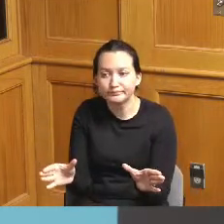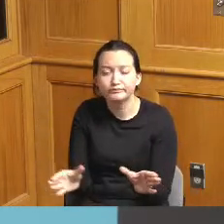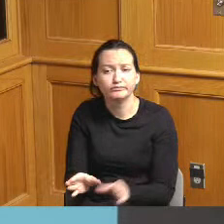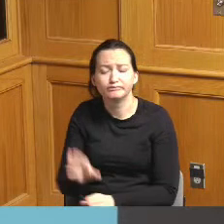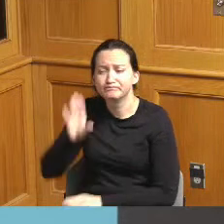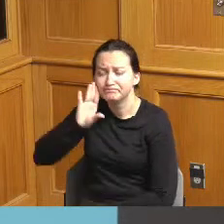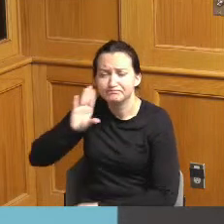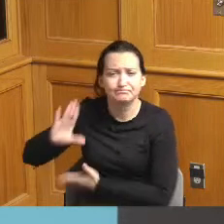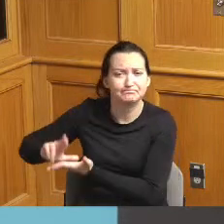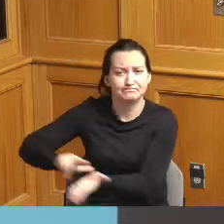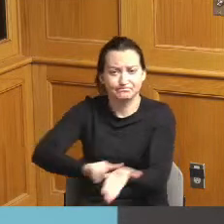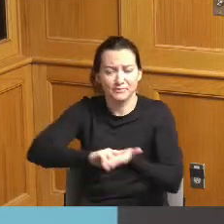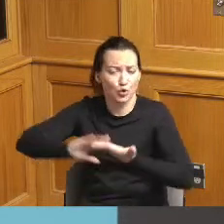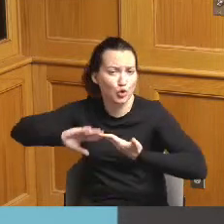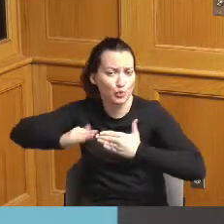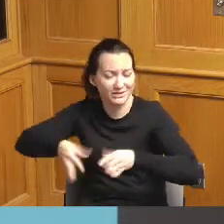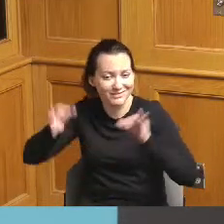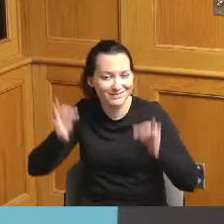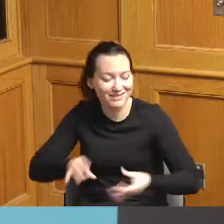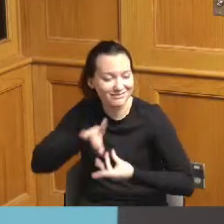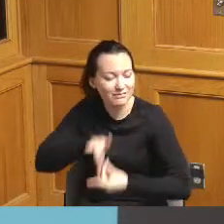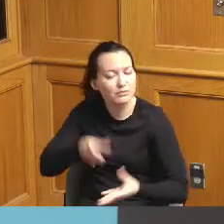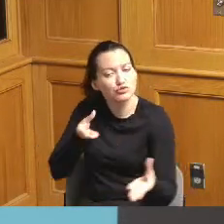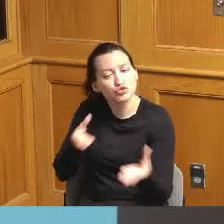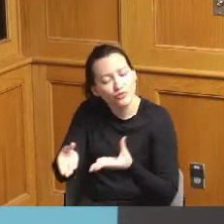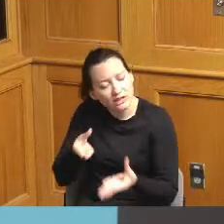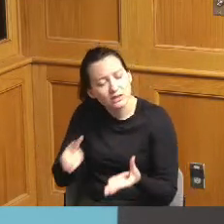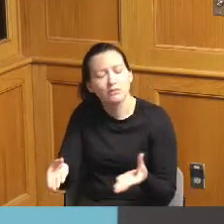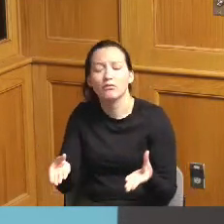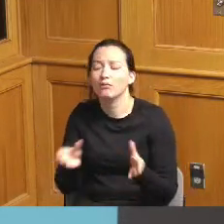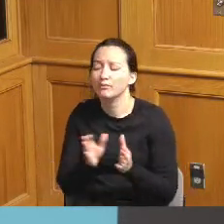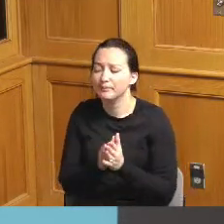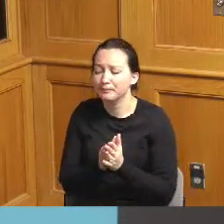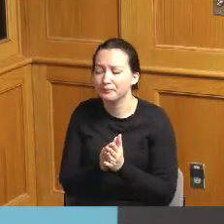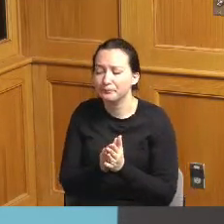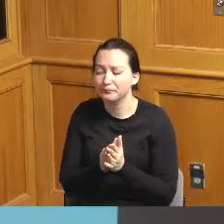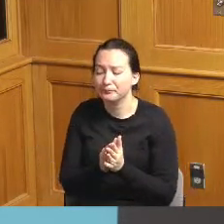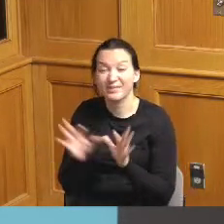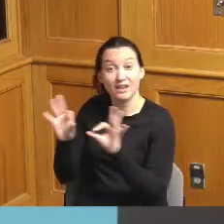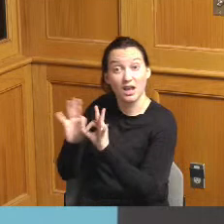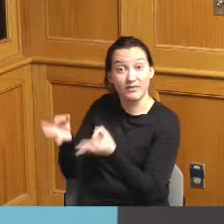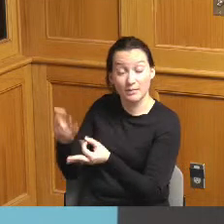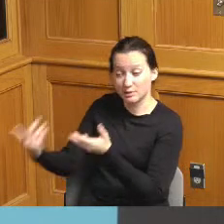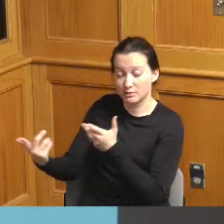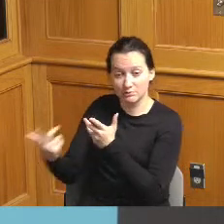the community and making decisions related to services to the families that we serve so some